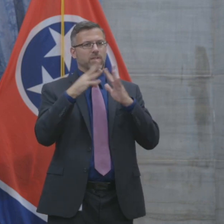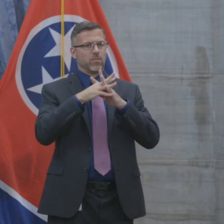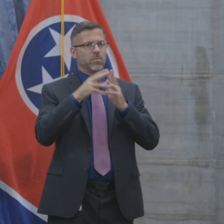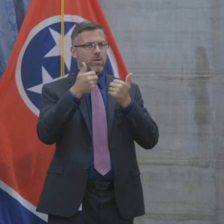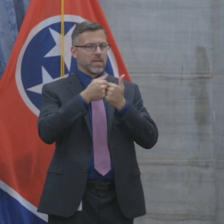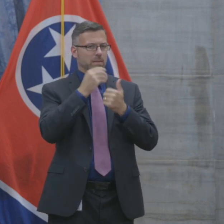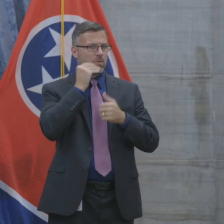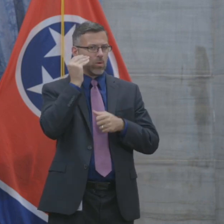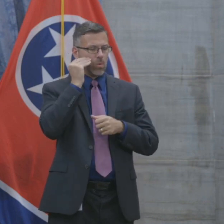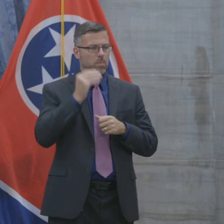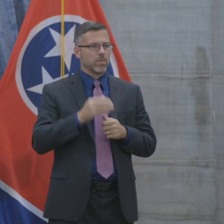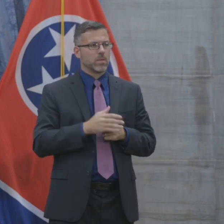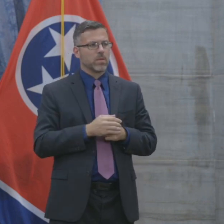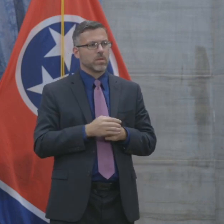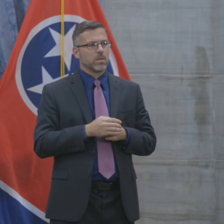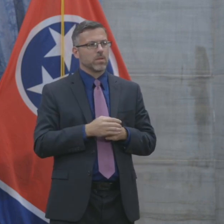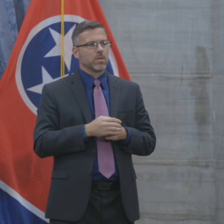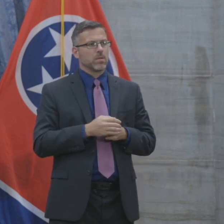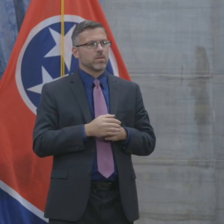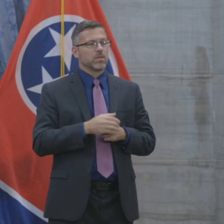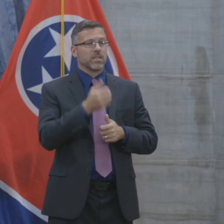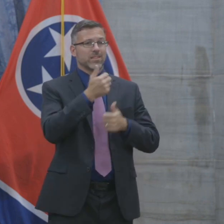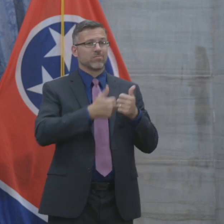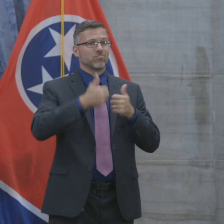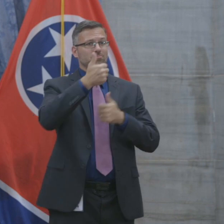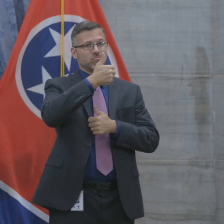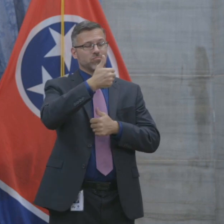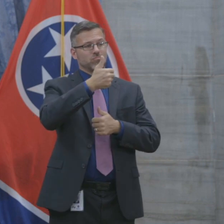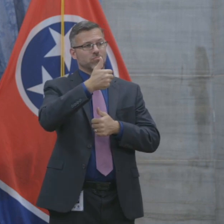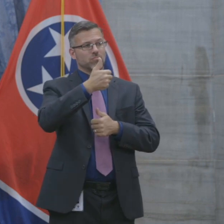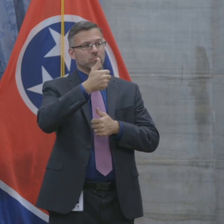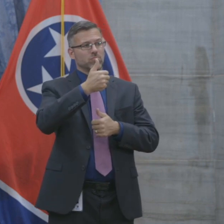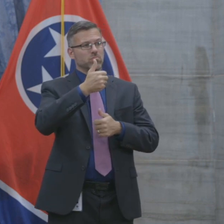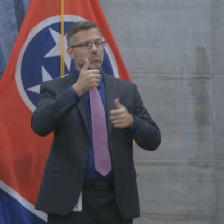efforts to make sure that kids are safe and to make sure that